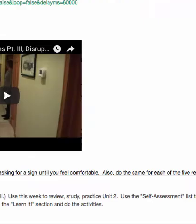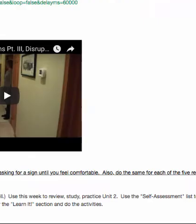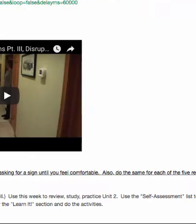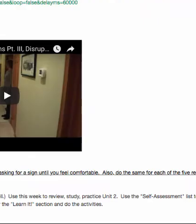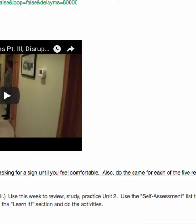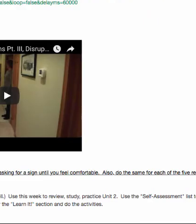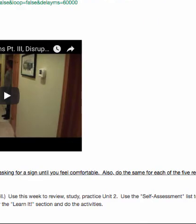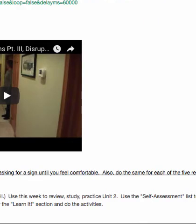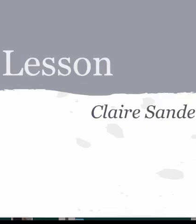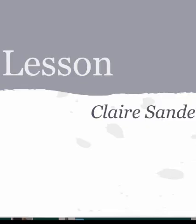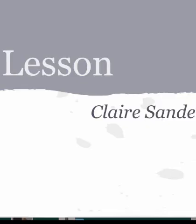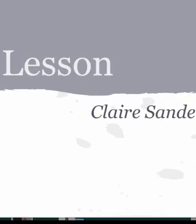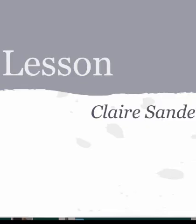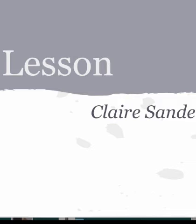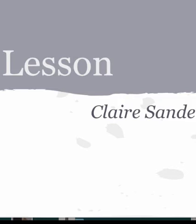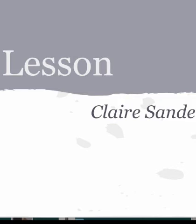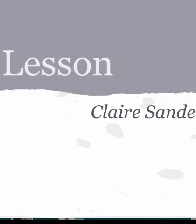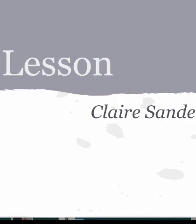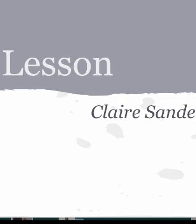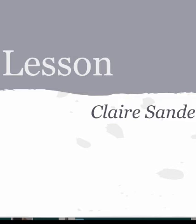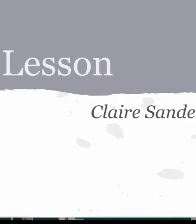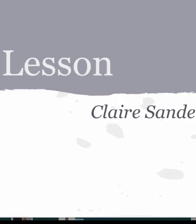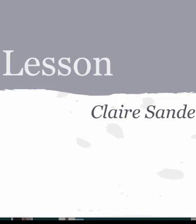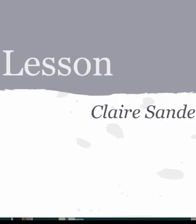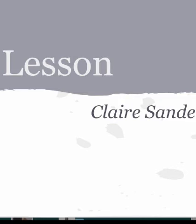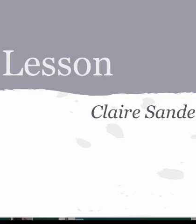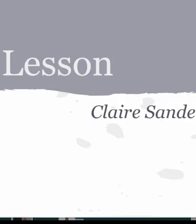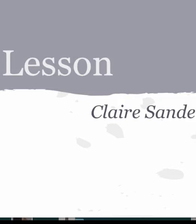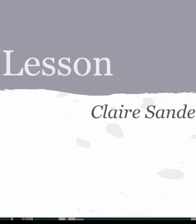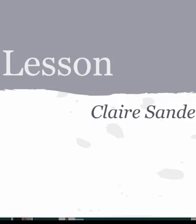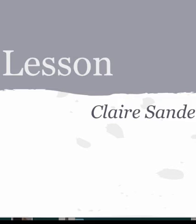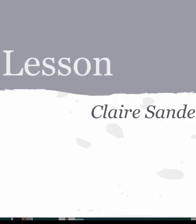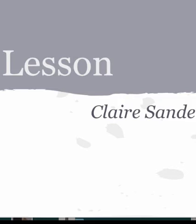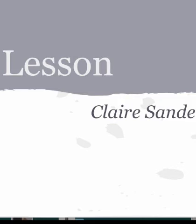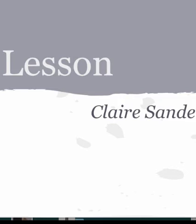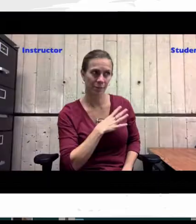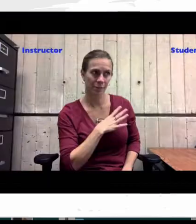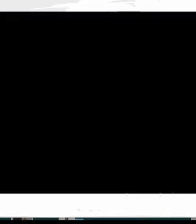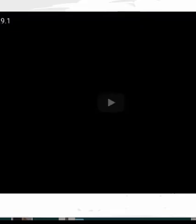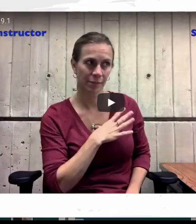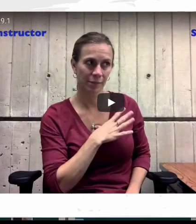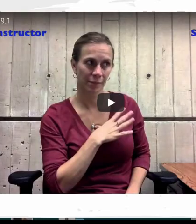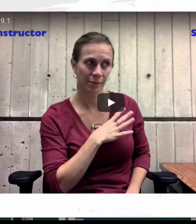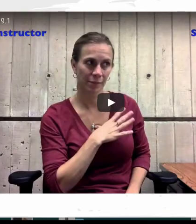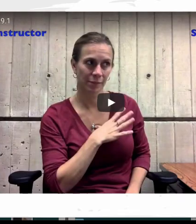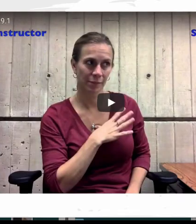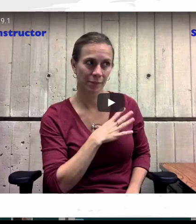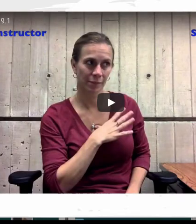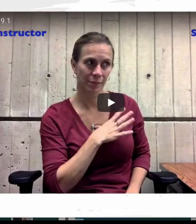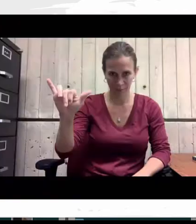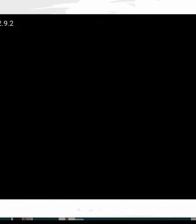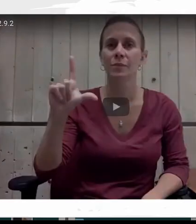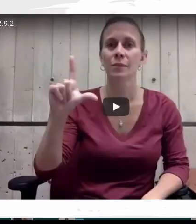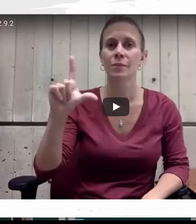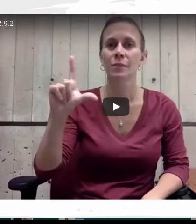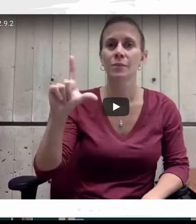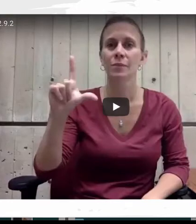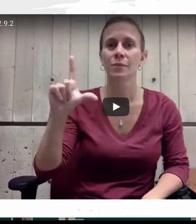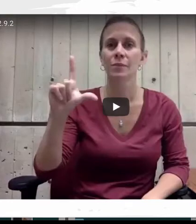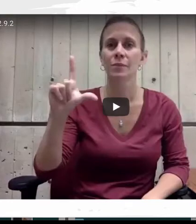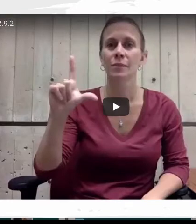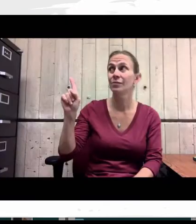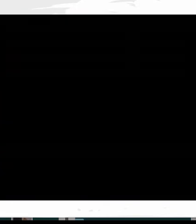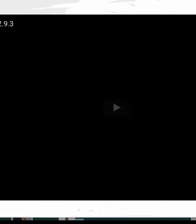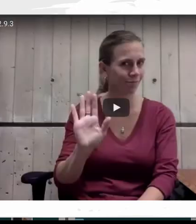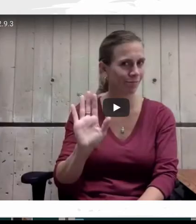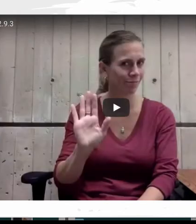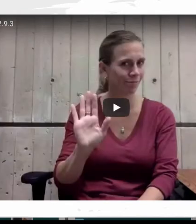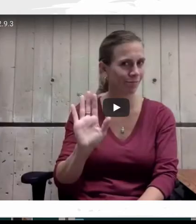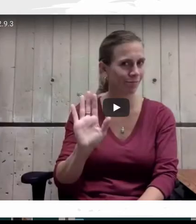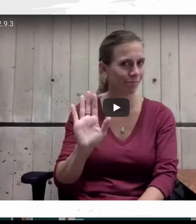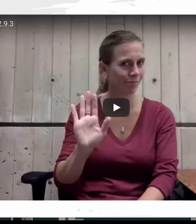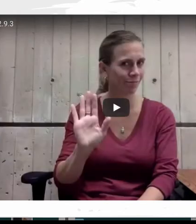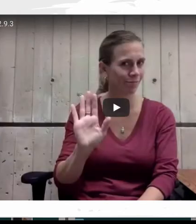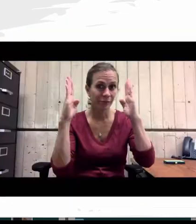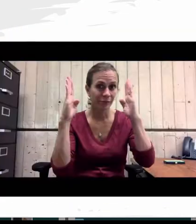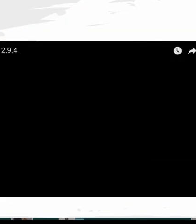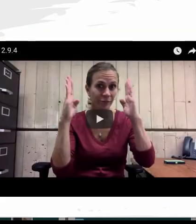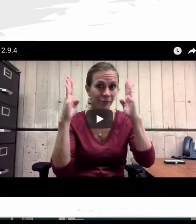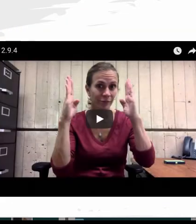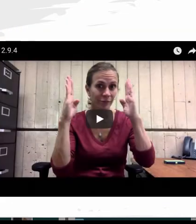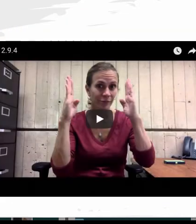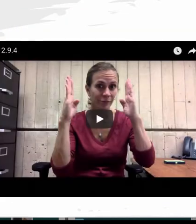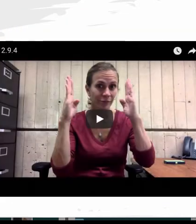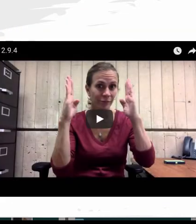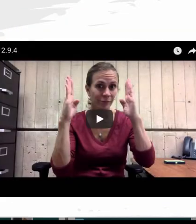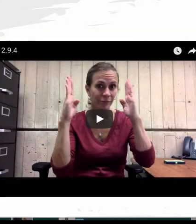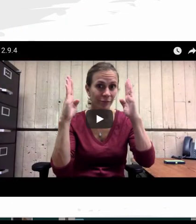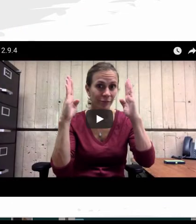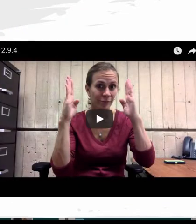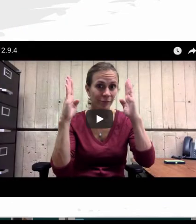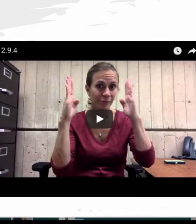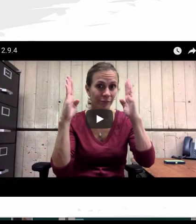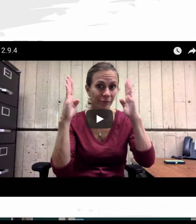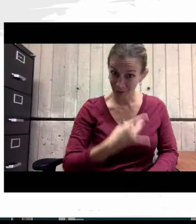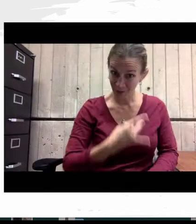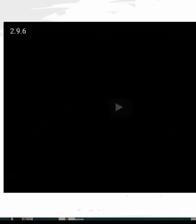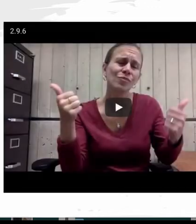Then, there's Google Slides that takes them through the week's assignments.